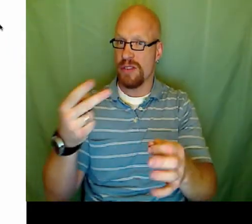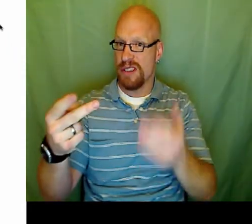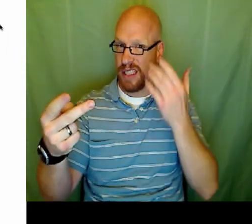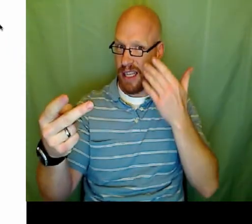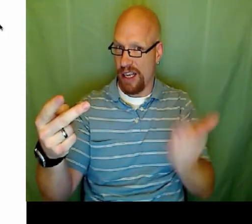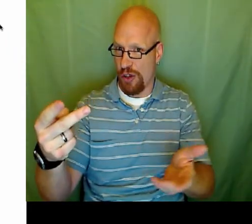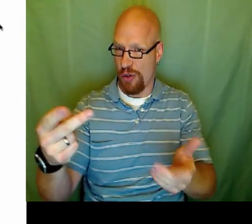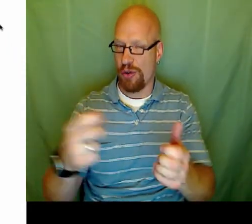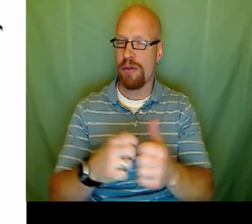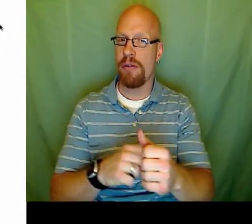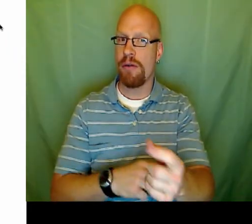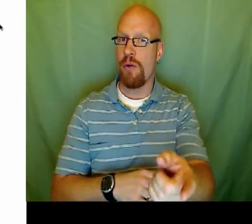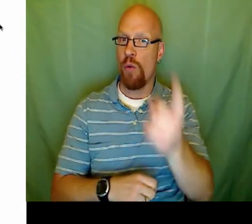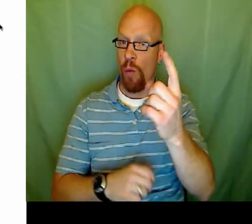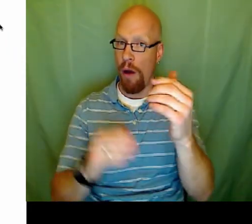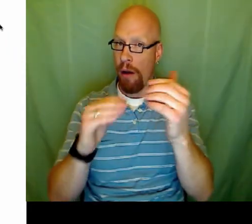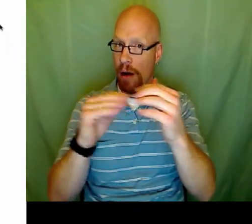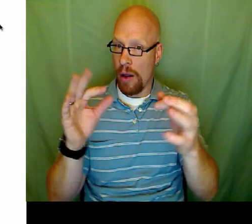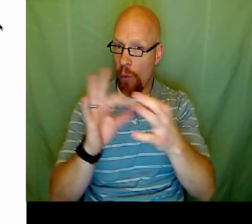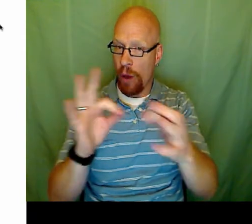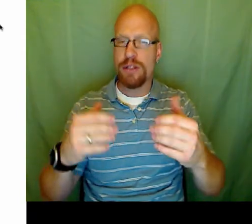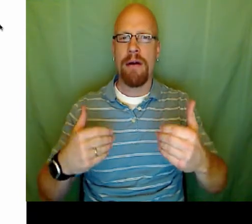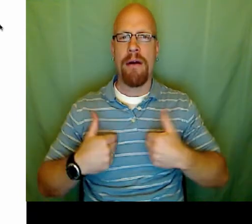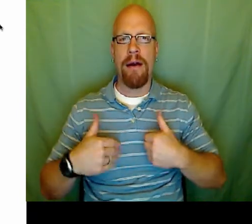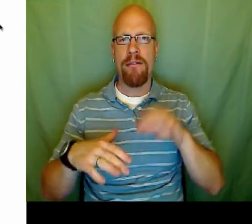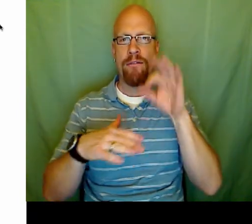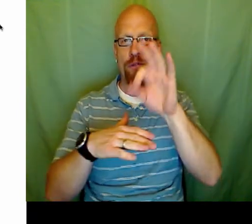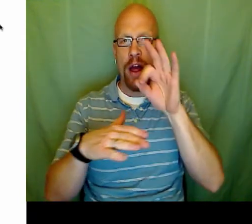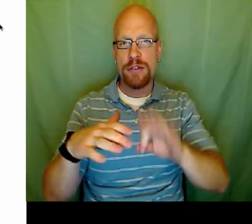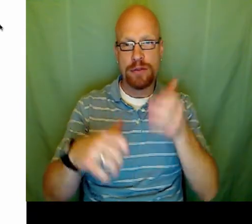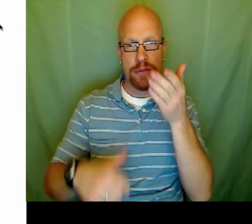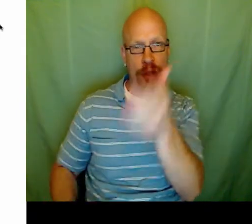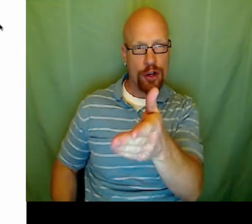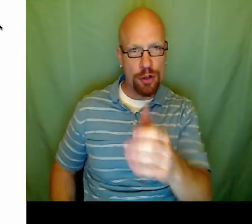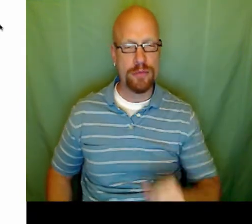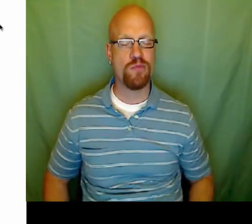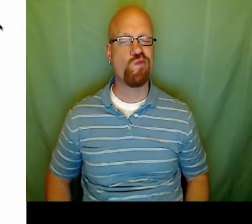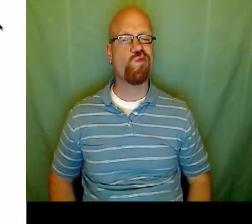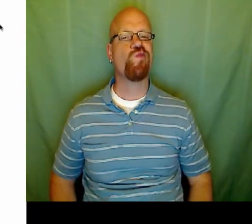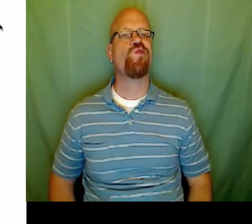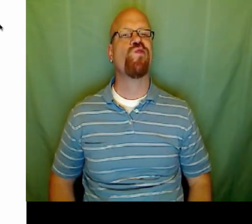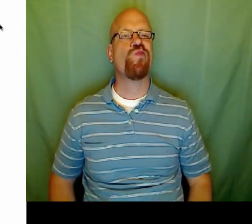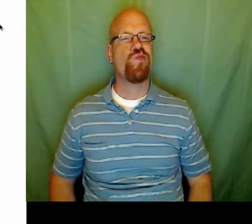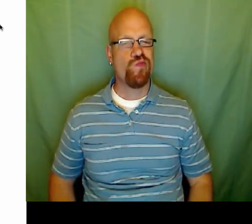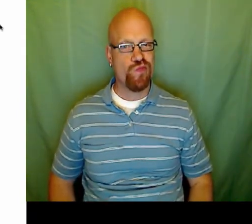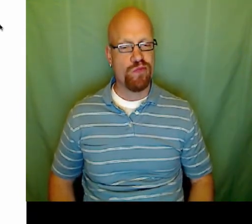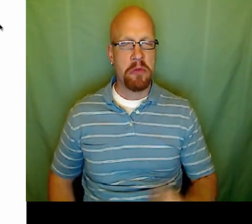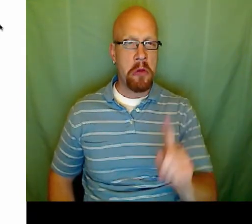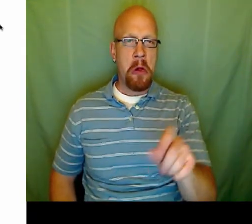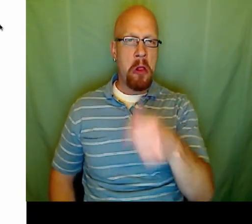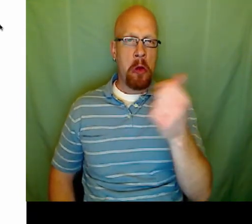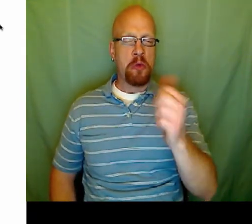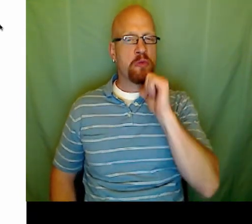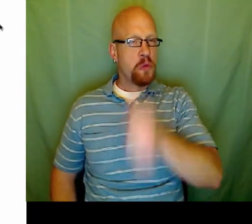with two equations, with two unknowns. One equation does contain fractions.